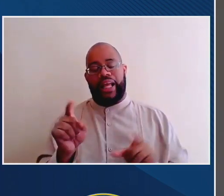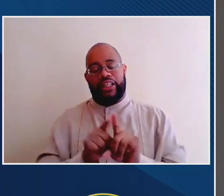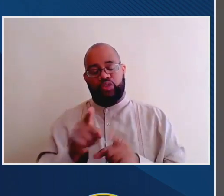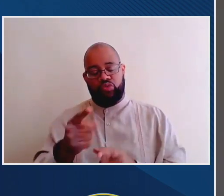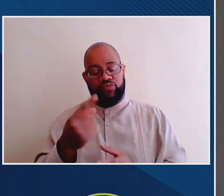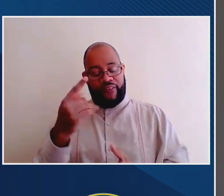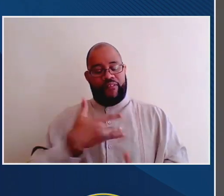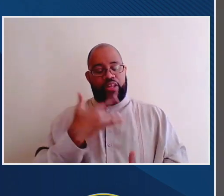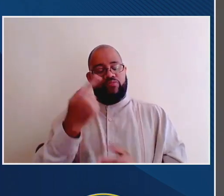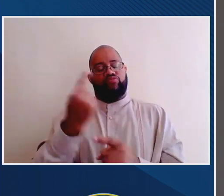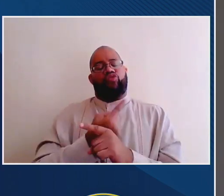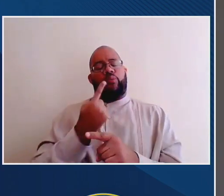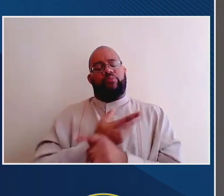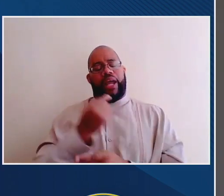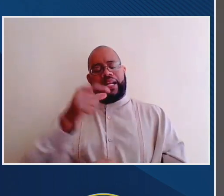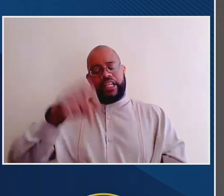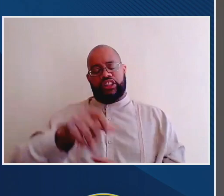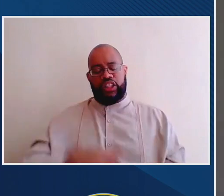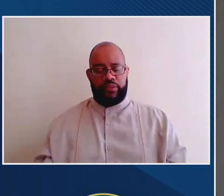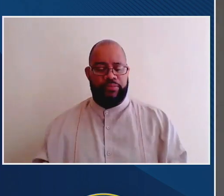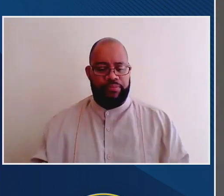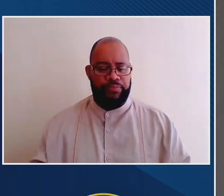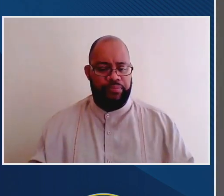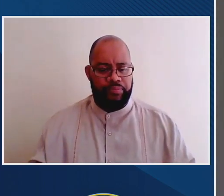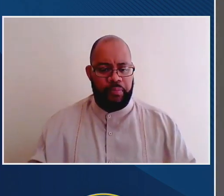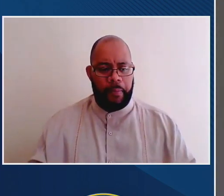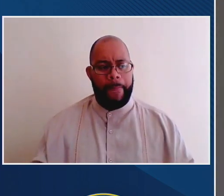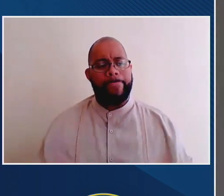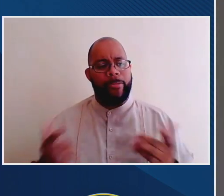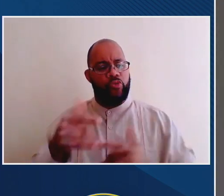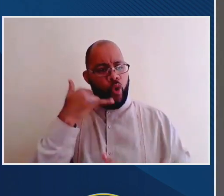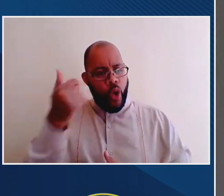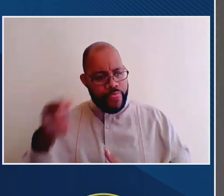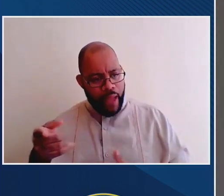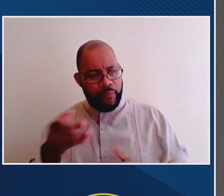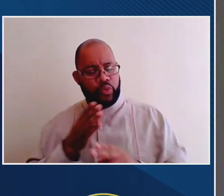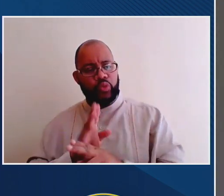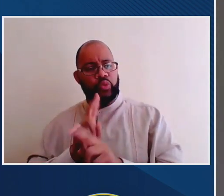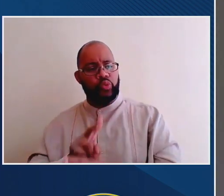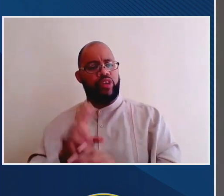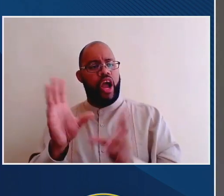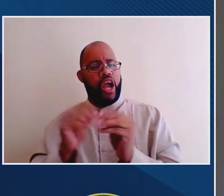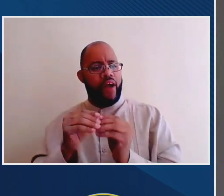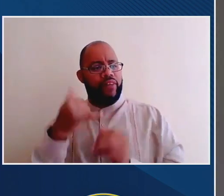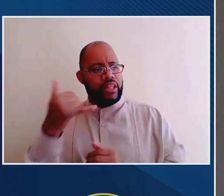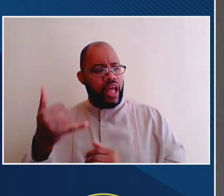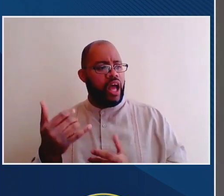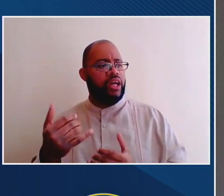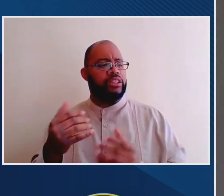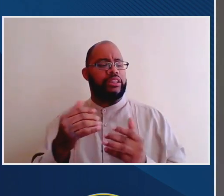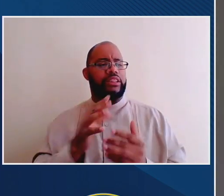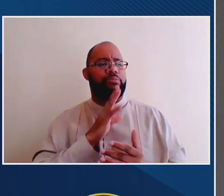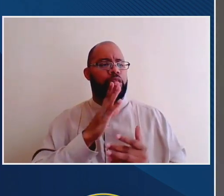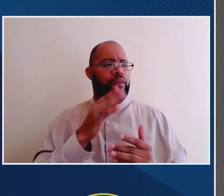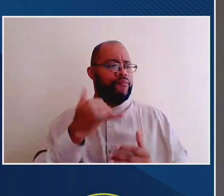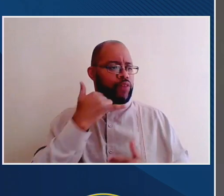necessary. Feel encouraged to call them, use conference lines, speaker phones, or other technology available to you.